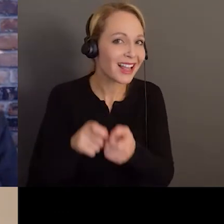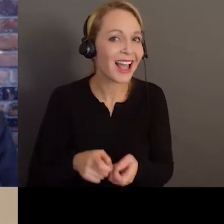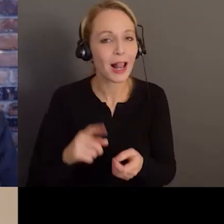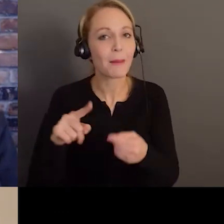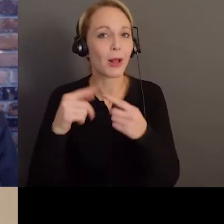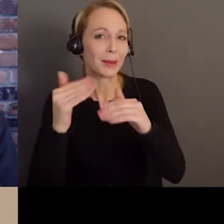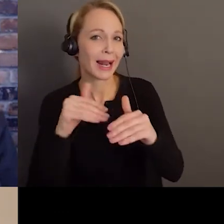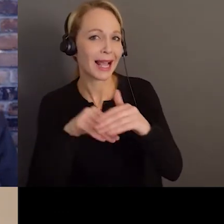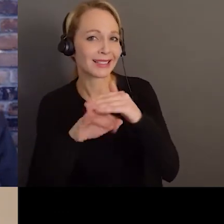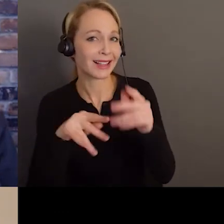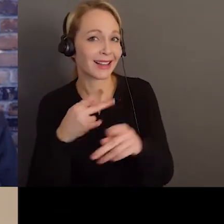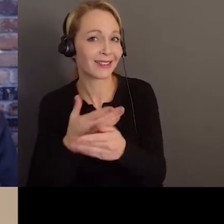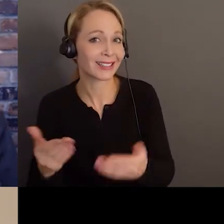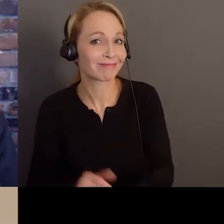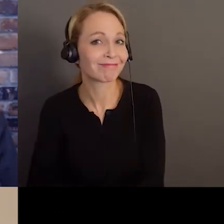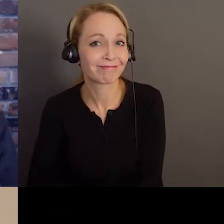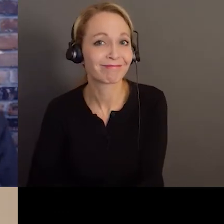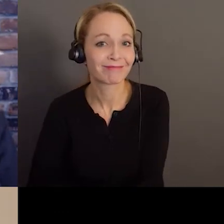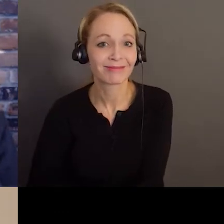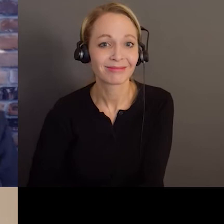LIMITING ACCESS AND THAT KIND OF THING.